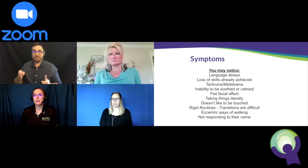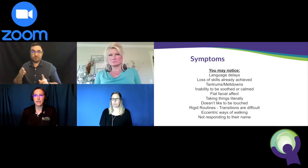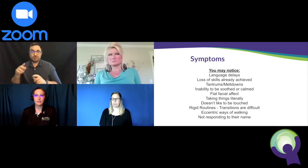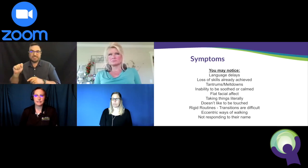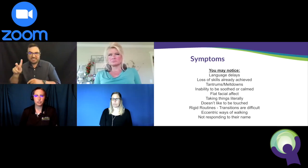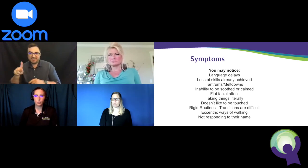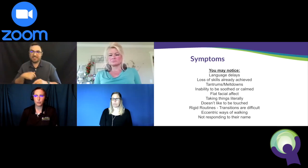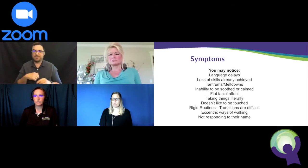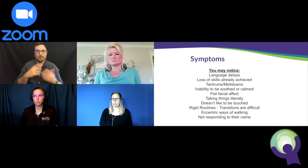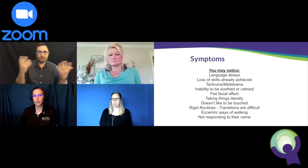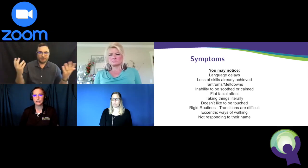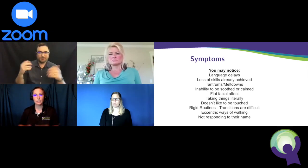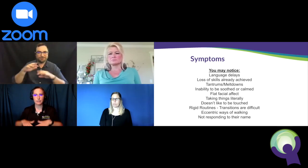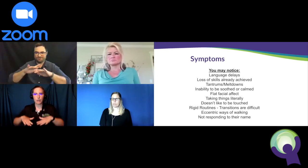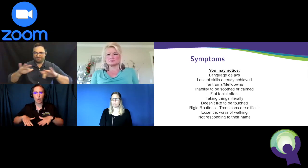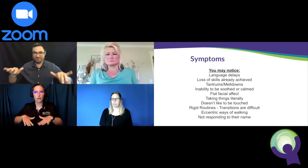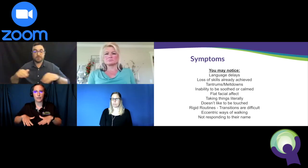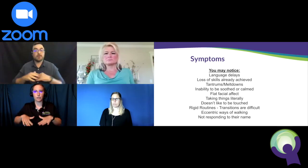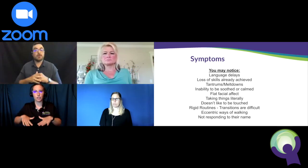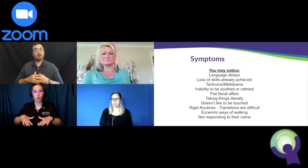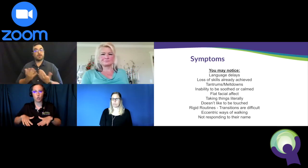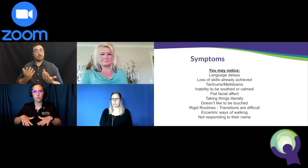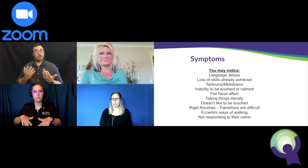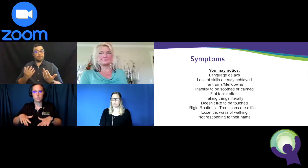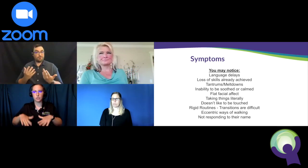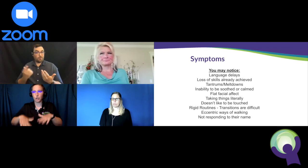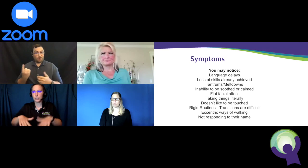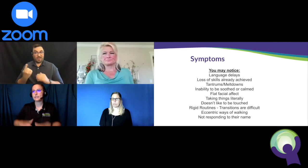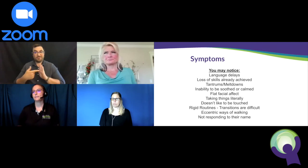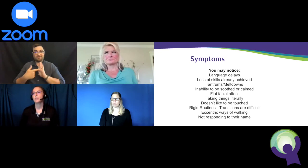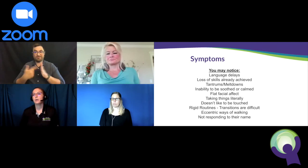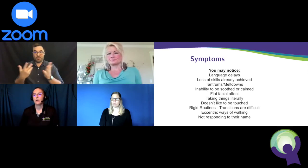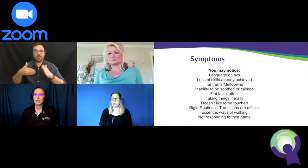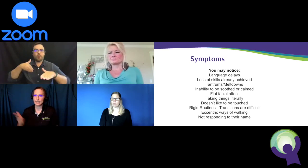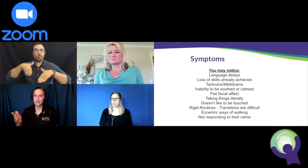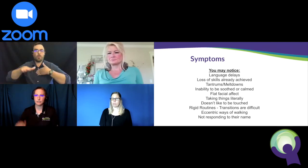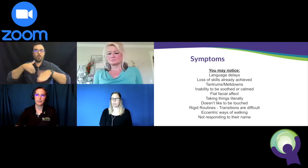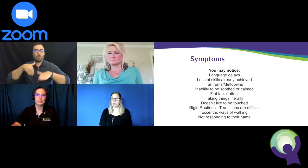They may have eccentric ways of walking so they might walk up on their toes, you'll notice and again responding to